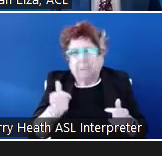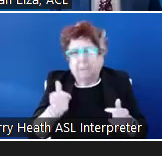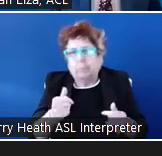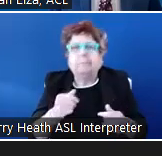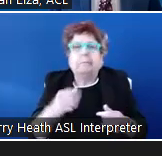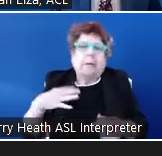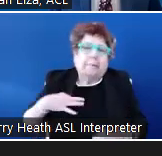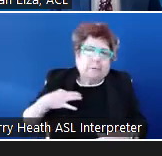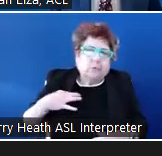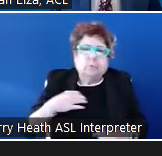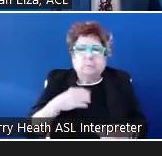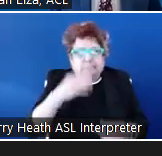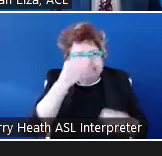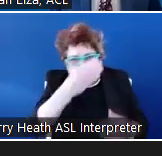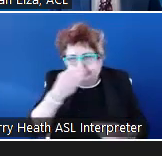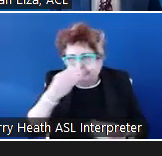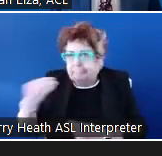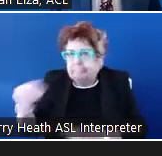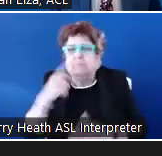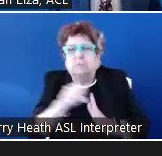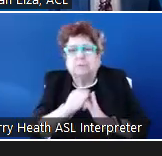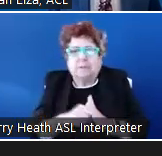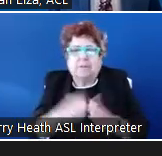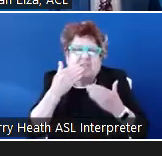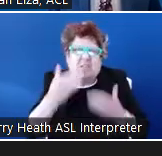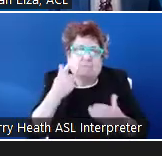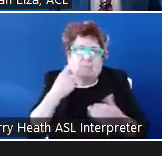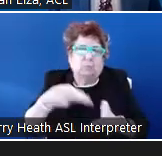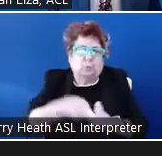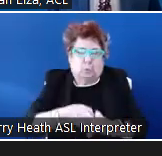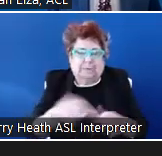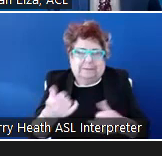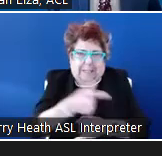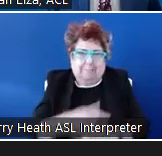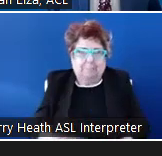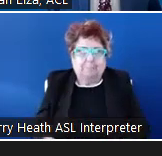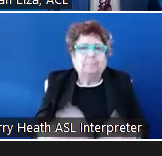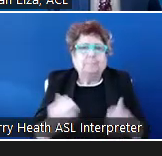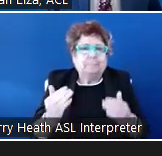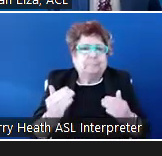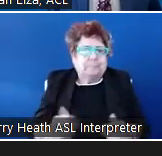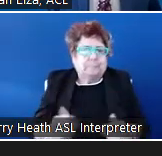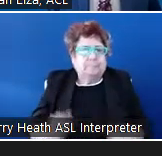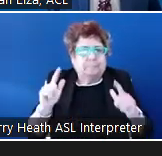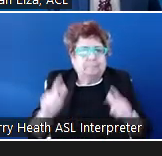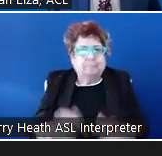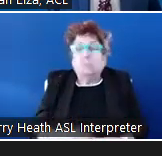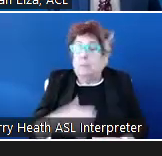for joining us today. Next slide. My name is Ryan Elza